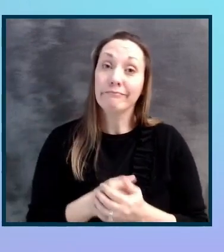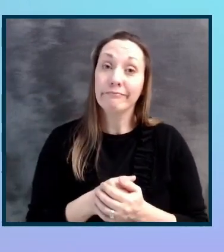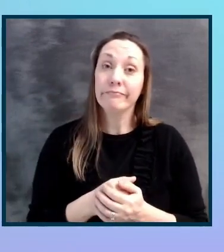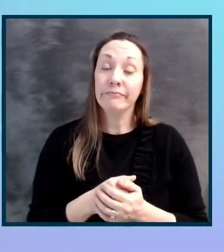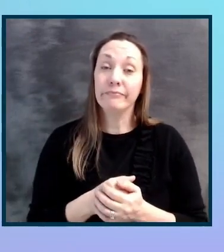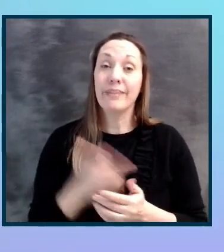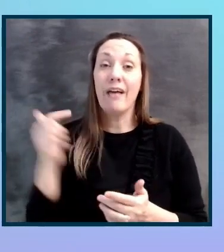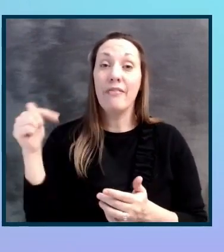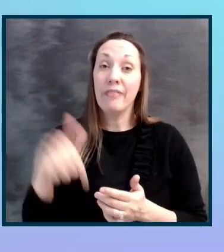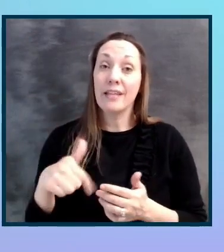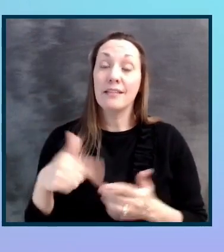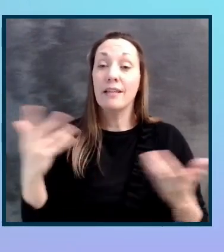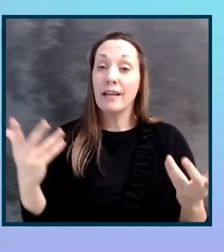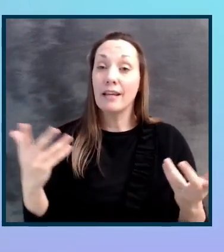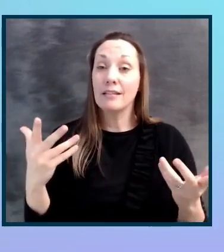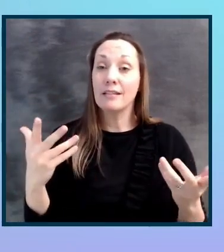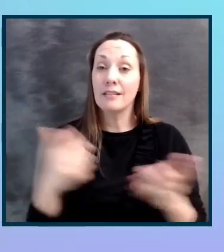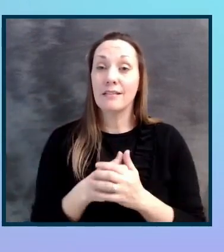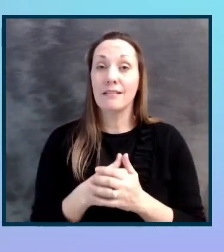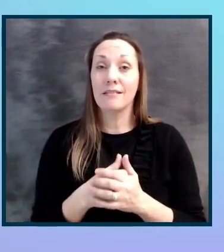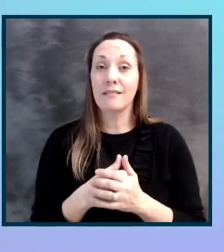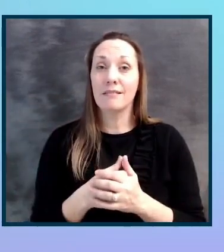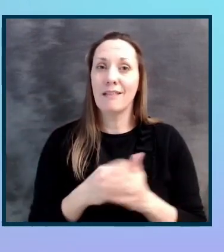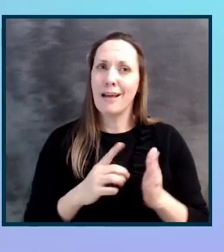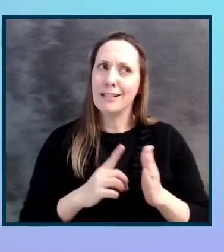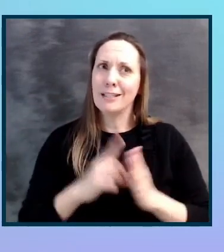This is, it does have developer's guide in it, right?